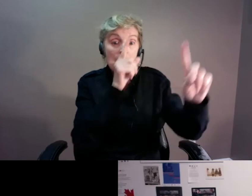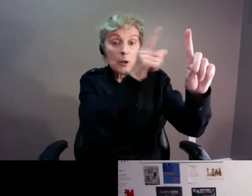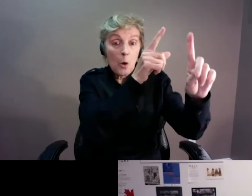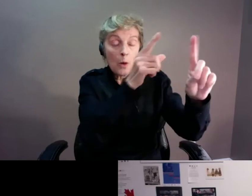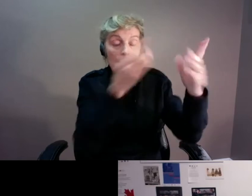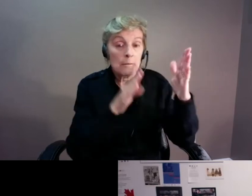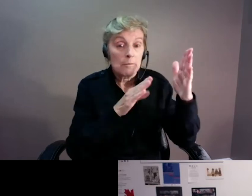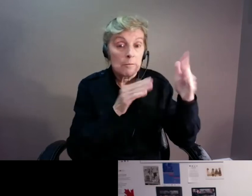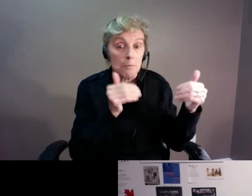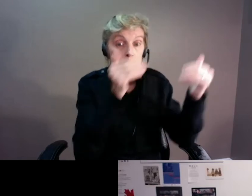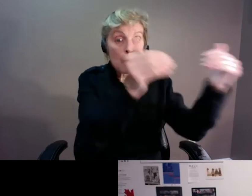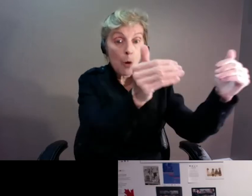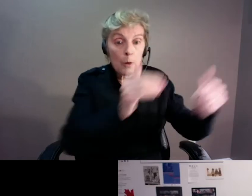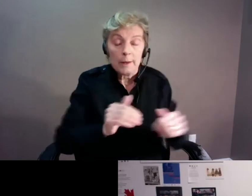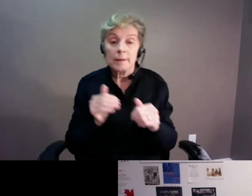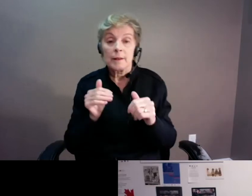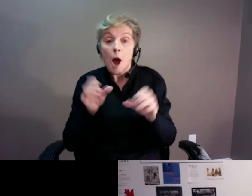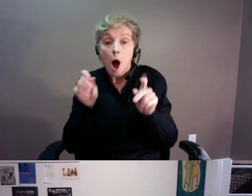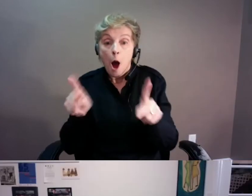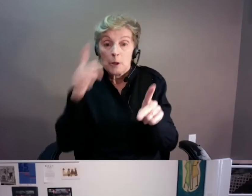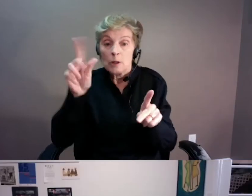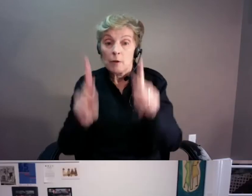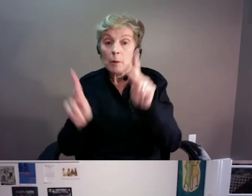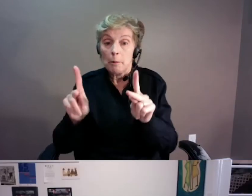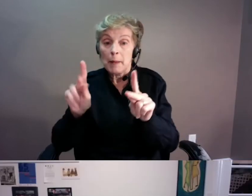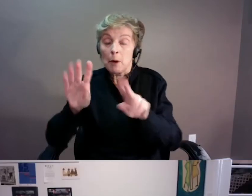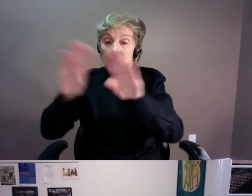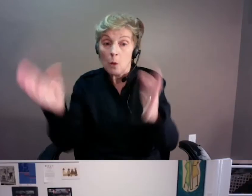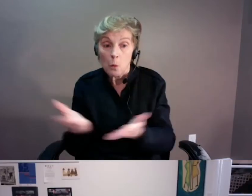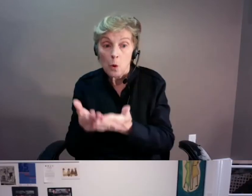opportunities for people around the world. We risk seeing all of that just disappear